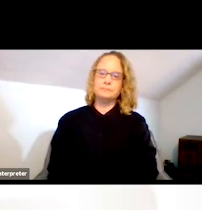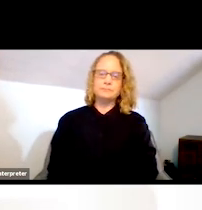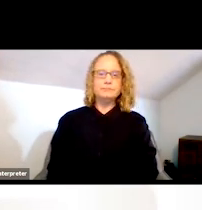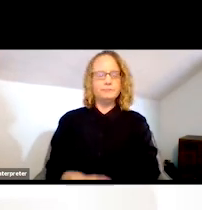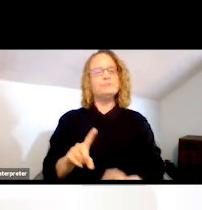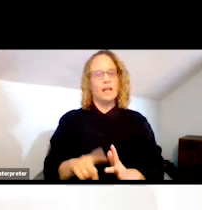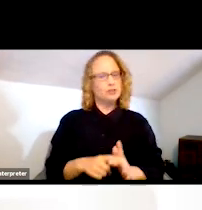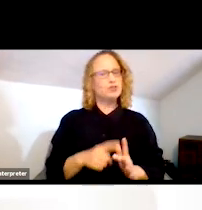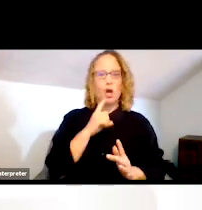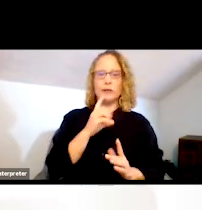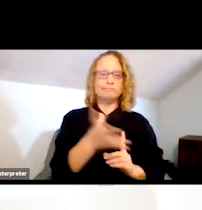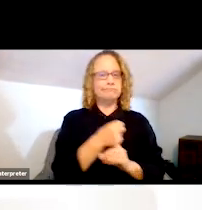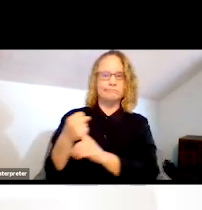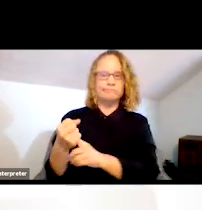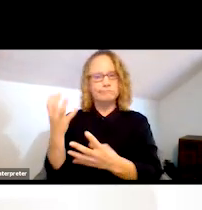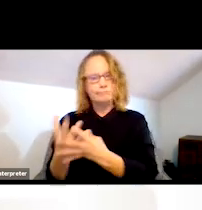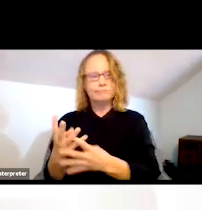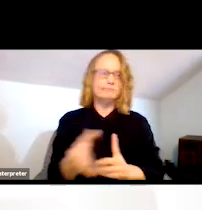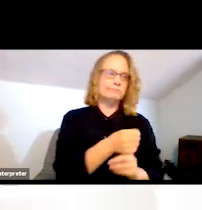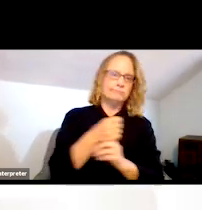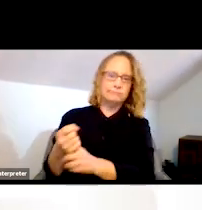and feeling like I'm in danger.